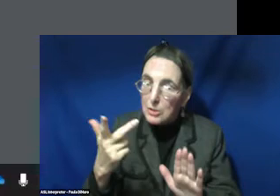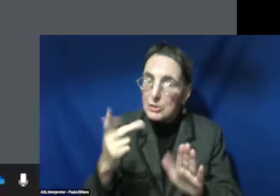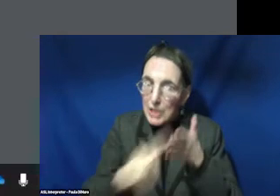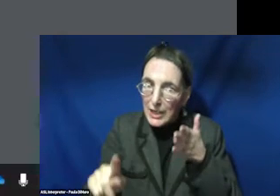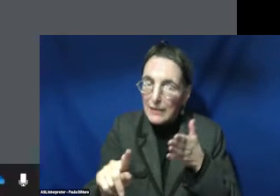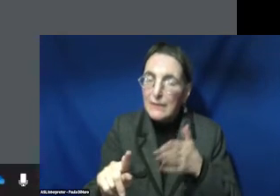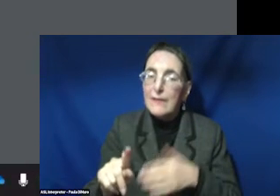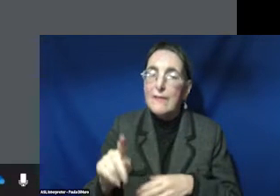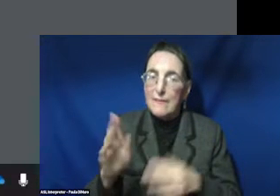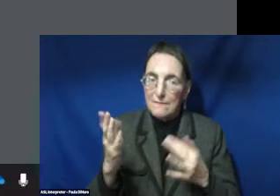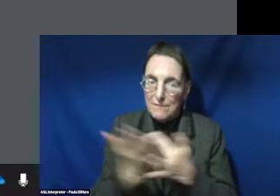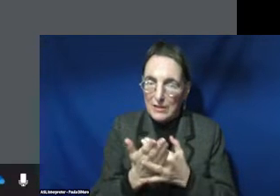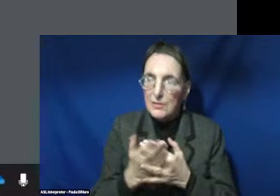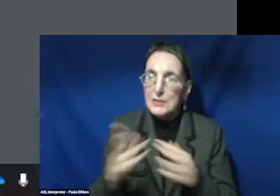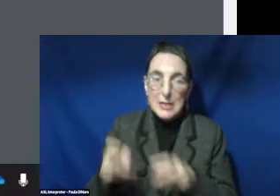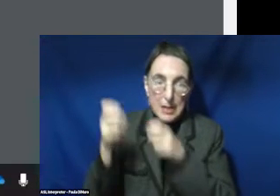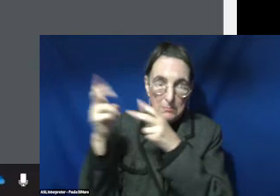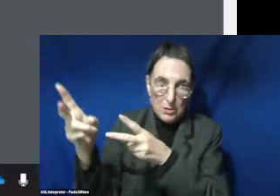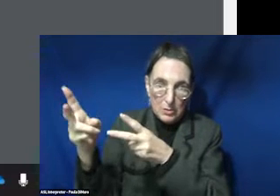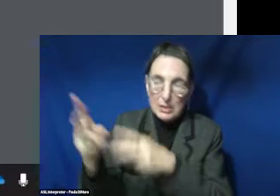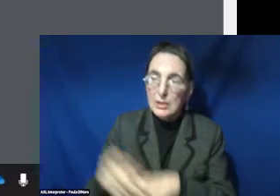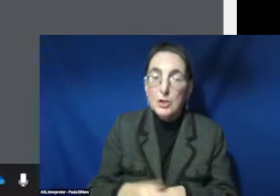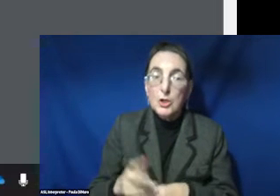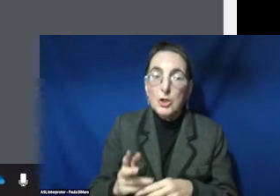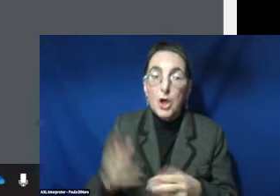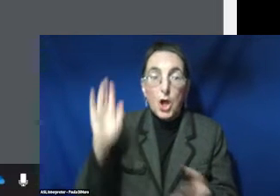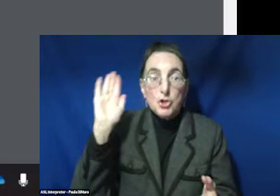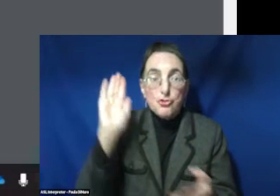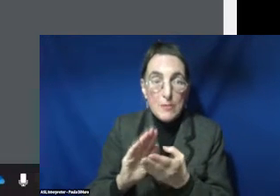The trimming feature only works if you have uploaded a document